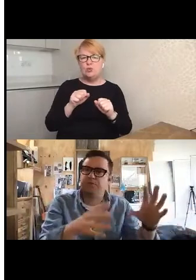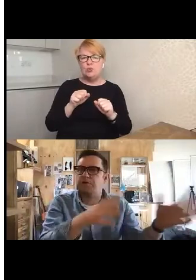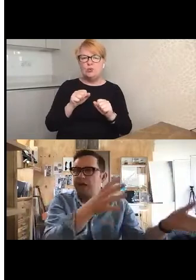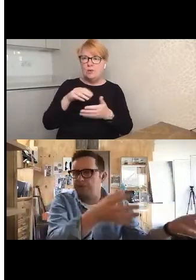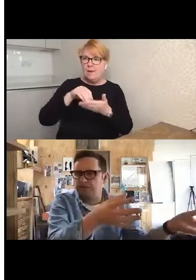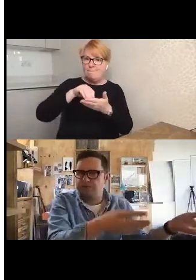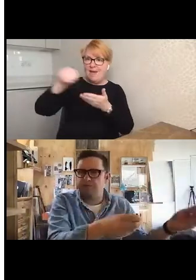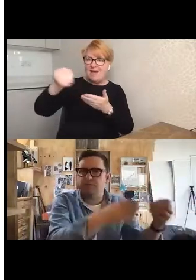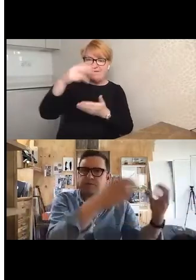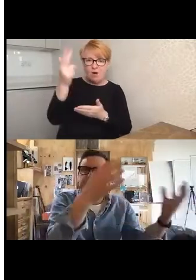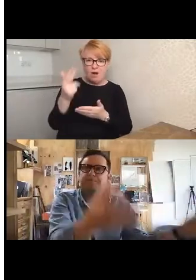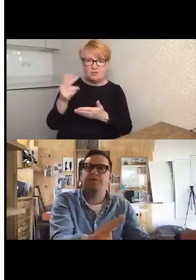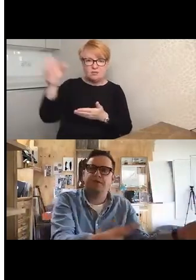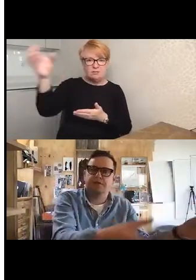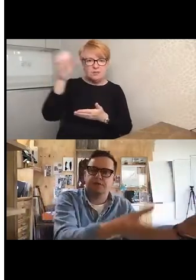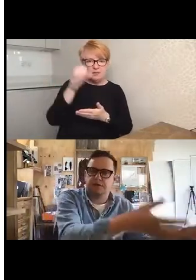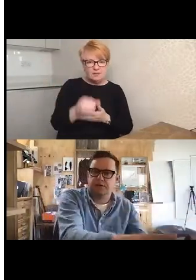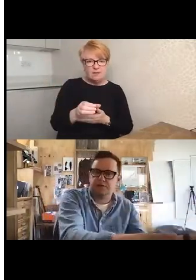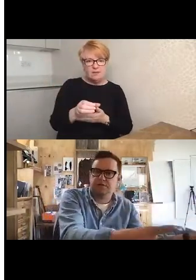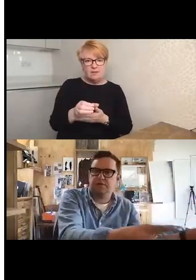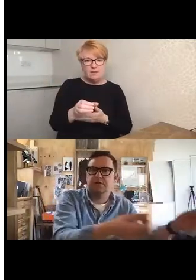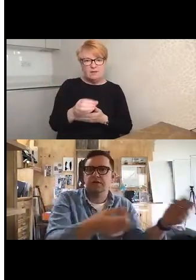So, Alberta Whittle recently made a bothy for one of the gardens.